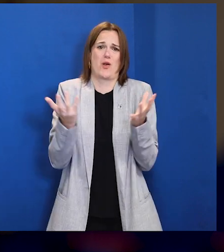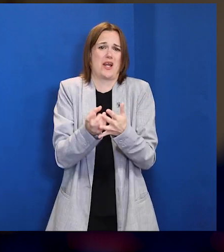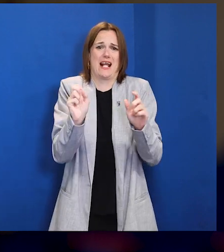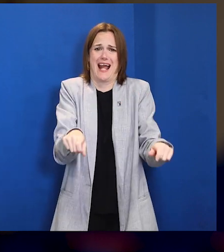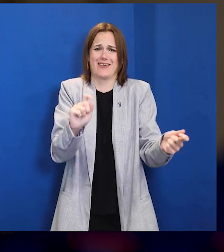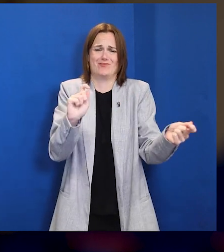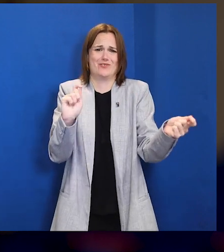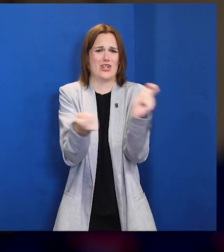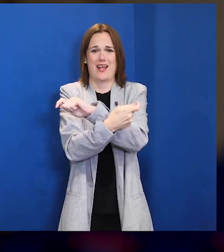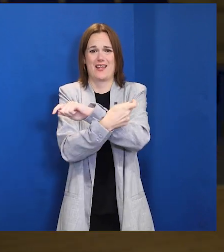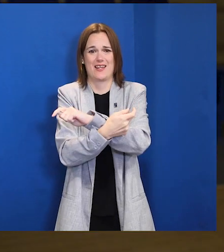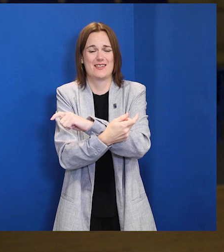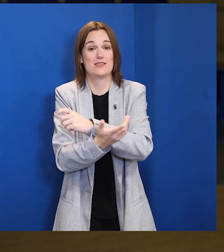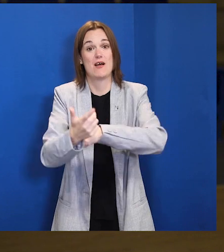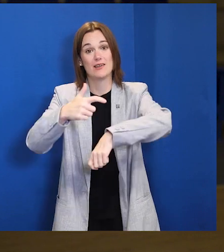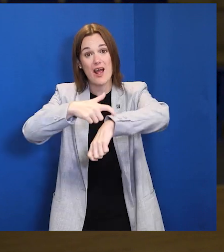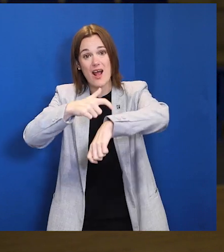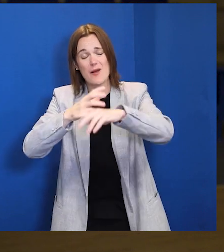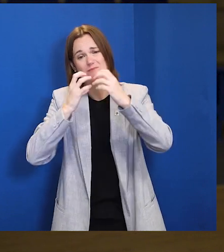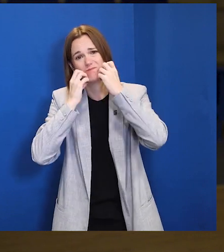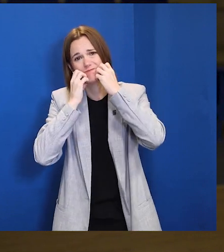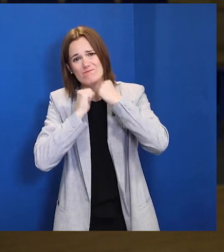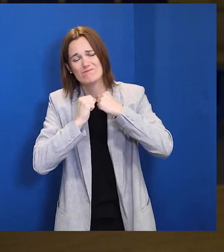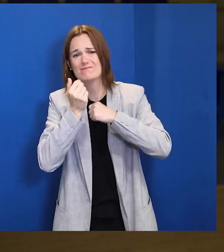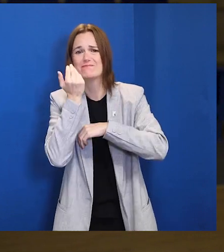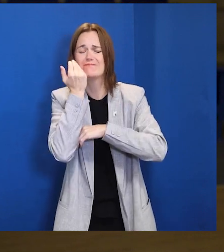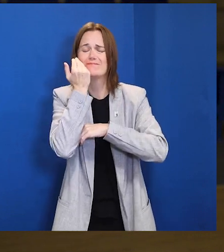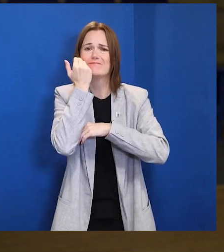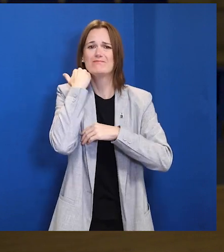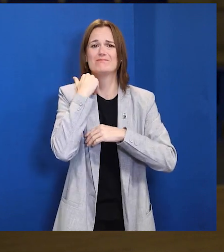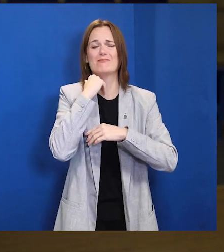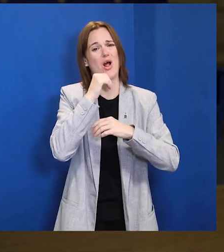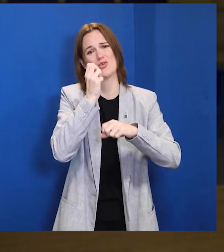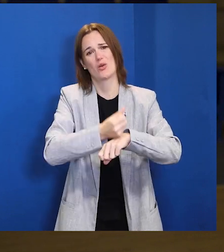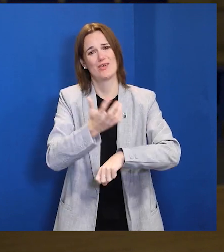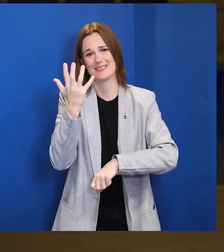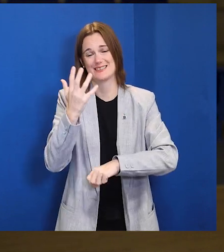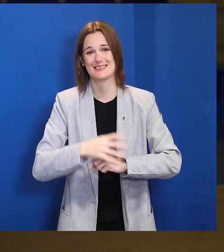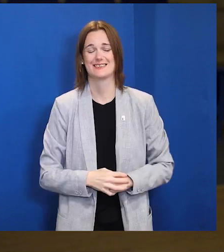within a blink of an eye. Please keep in mind. Time is a precious thing. Use it well.